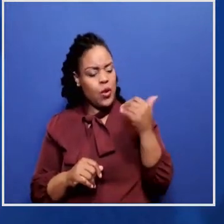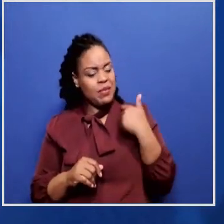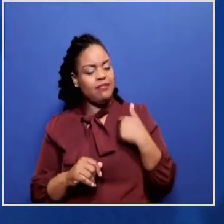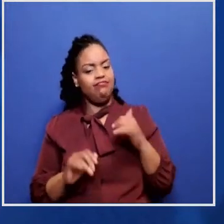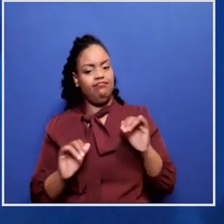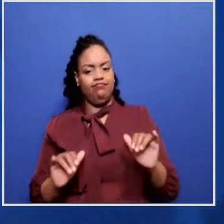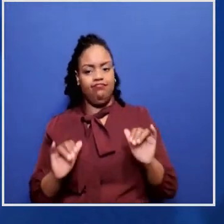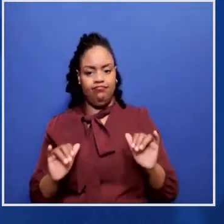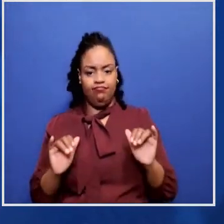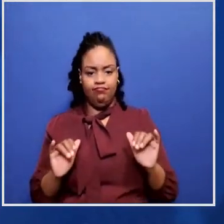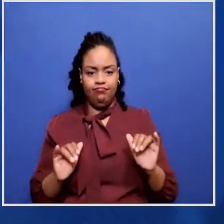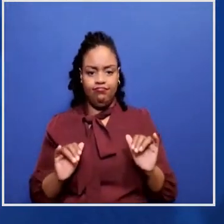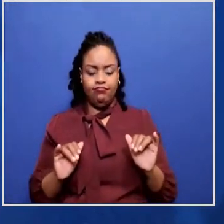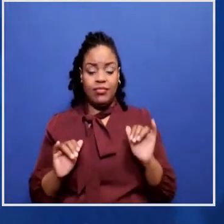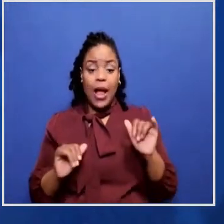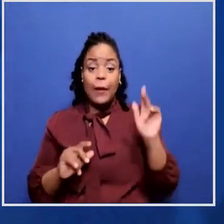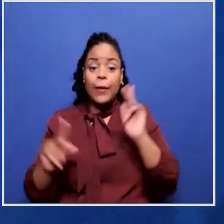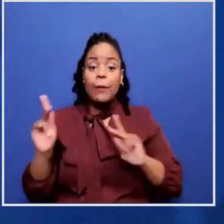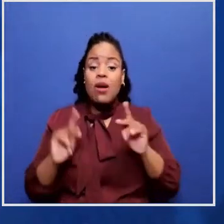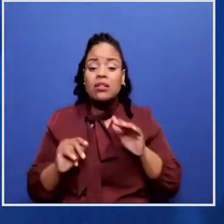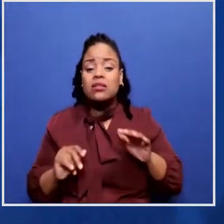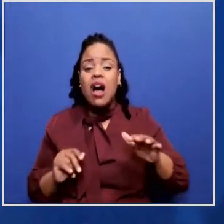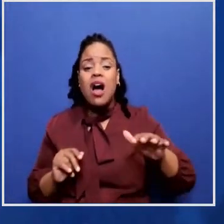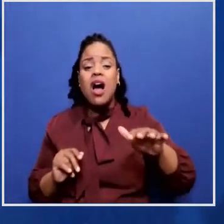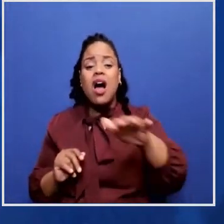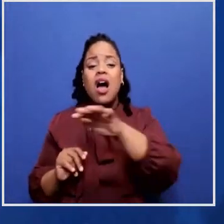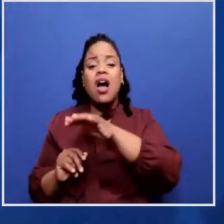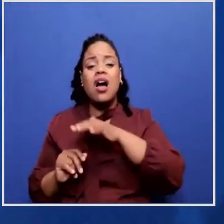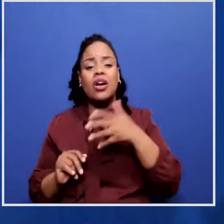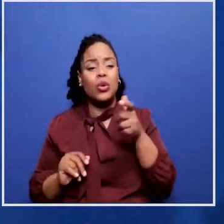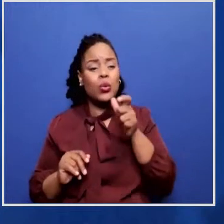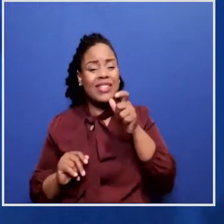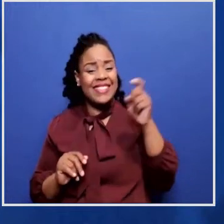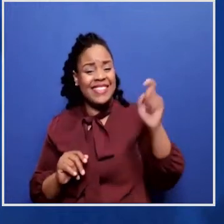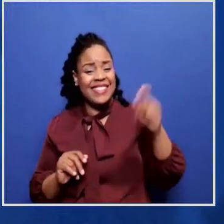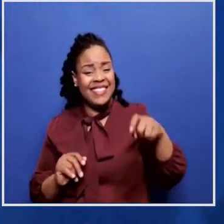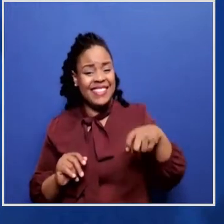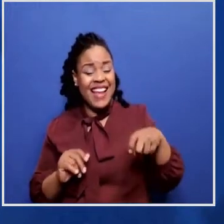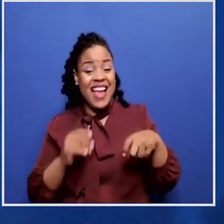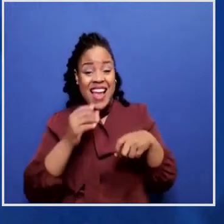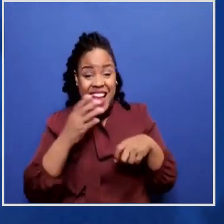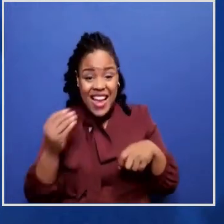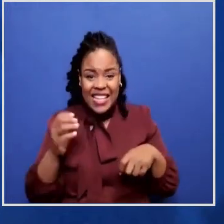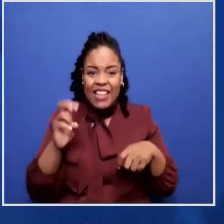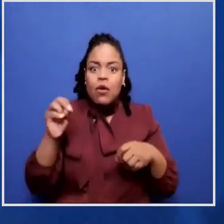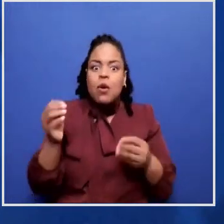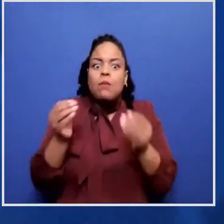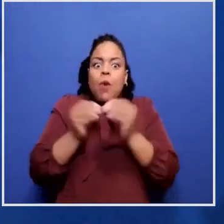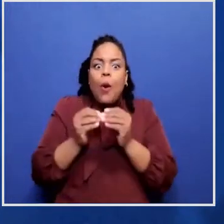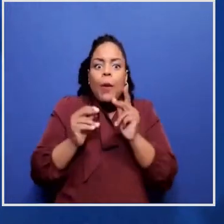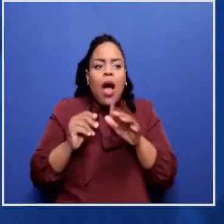REMINDER. THERE ARE PEOPLE IN NEED, AND